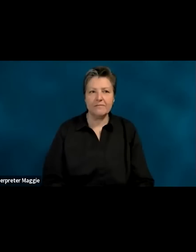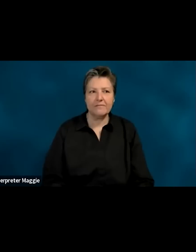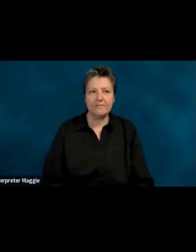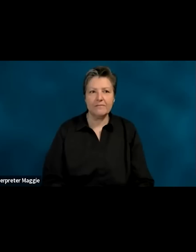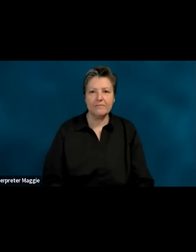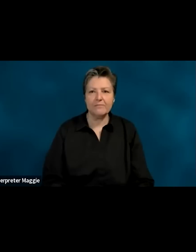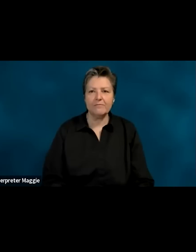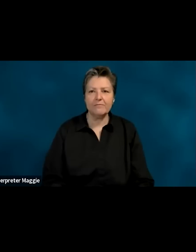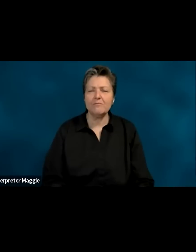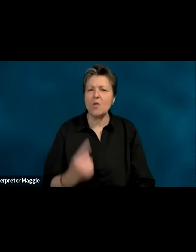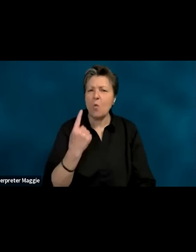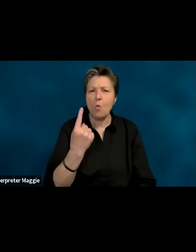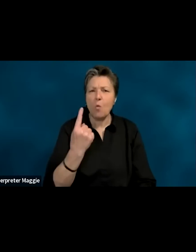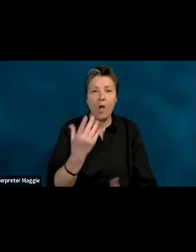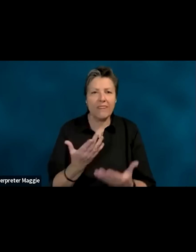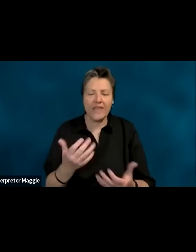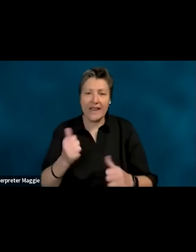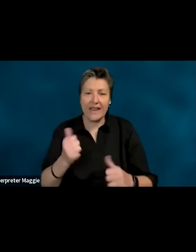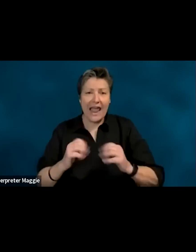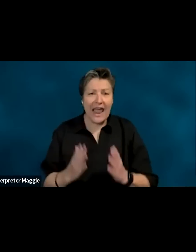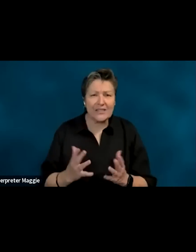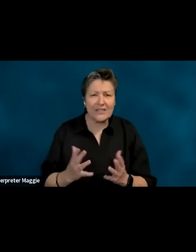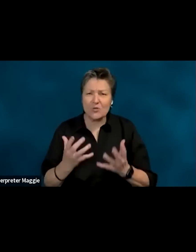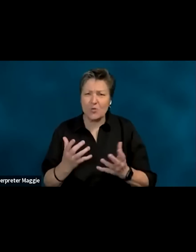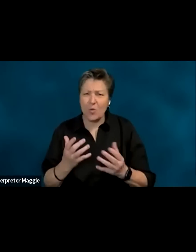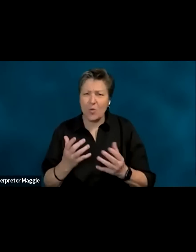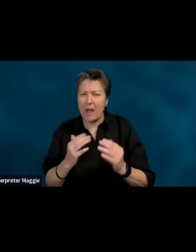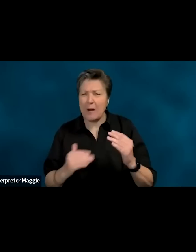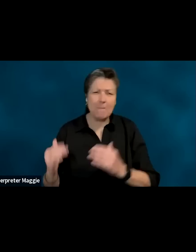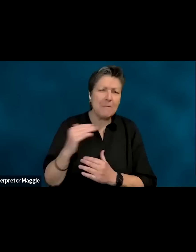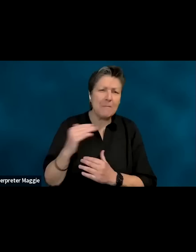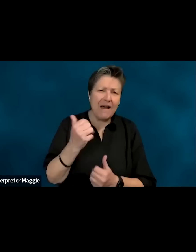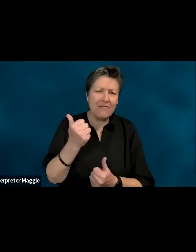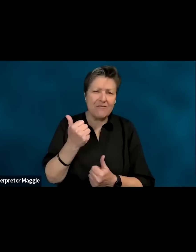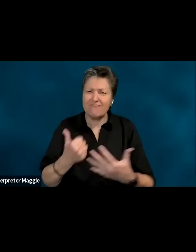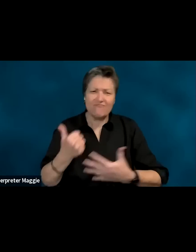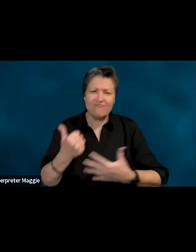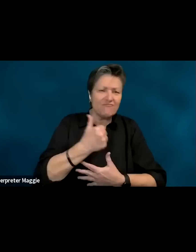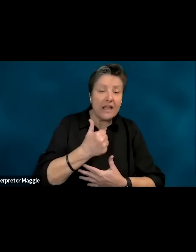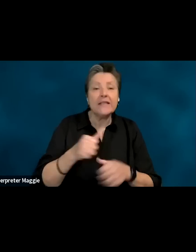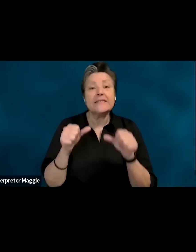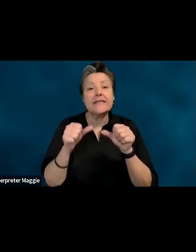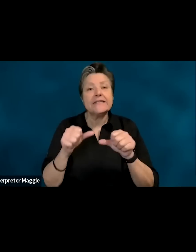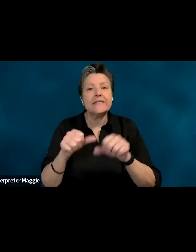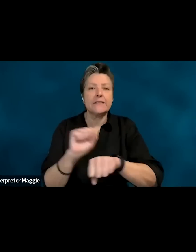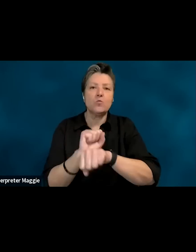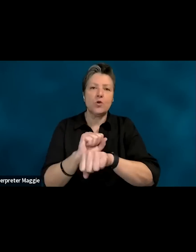One of the things actors want more than anything else in the world is to be a consistently working actor.